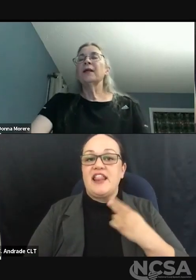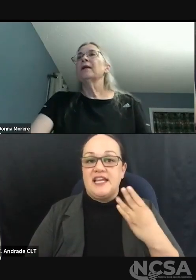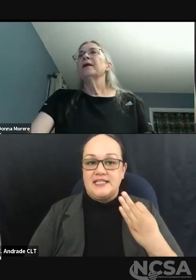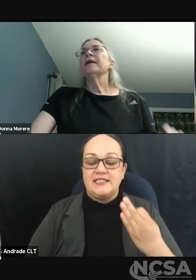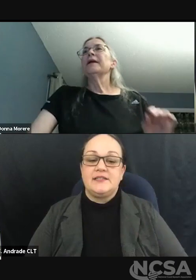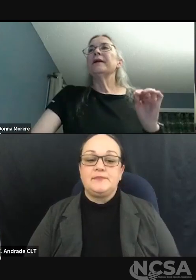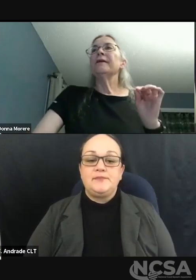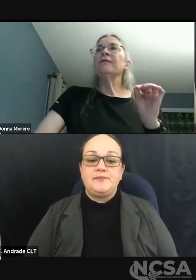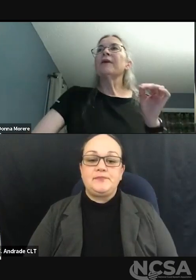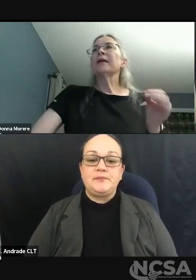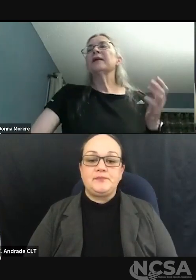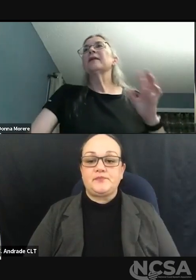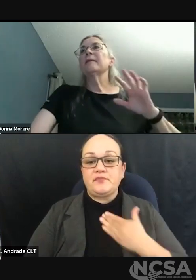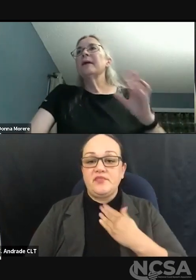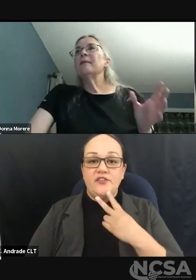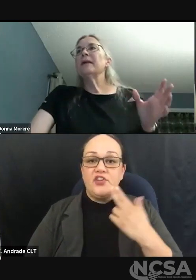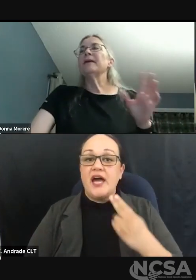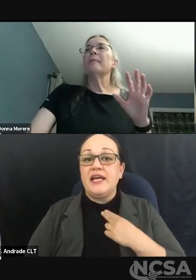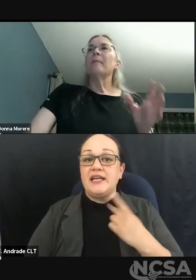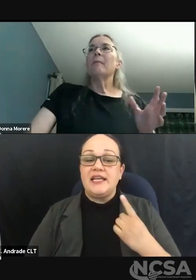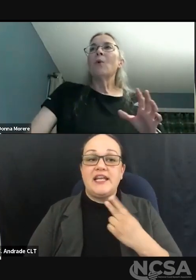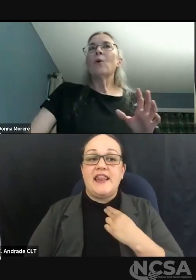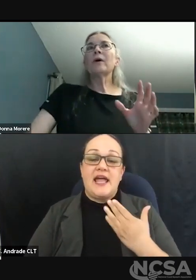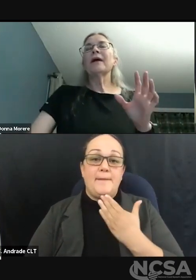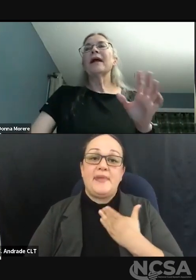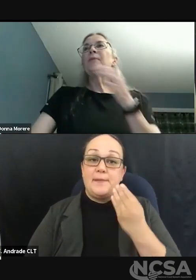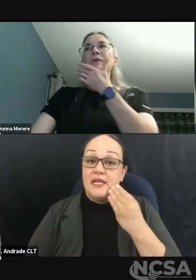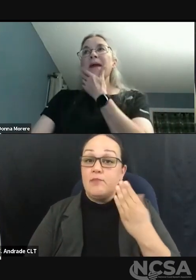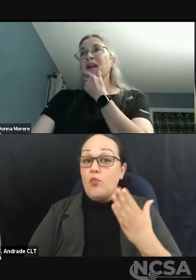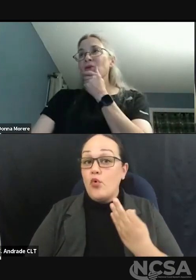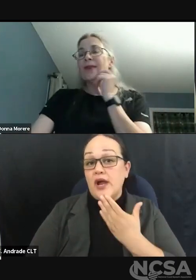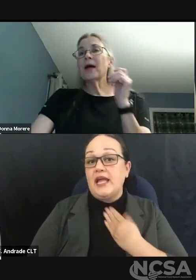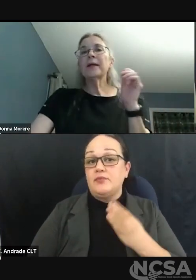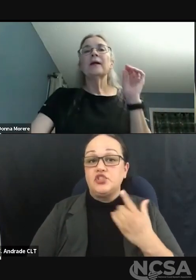And if you've got a kid that may be more able to manage without it